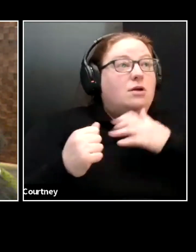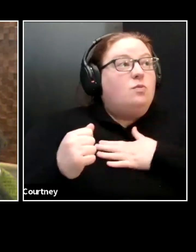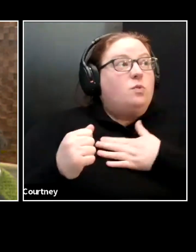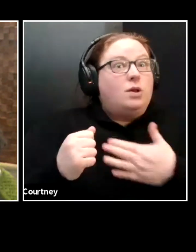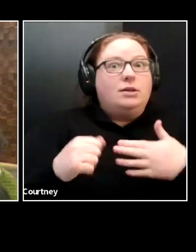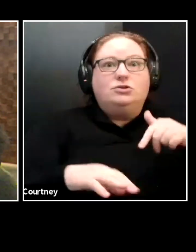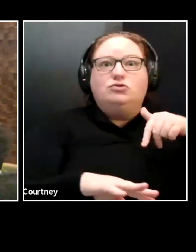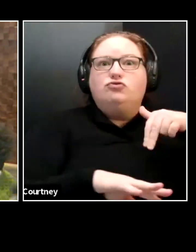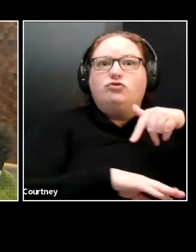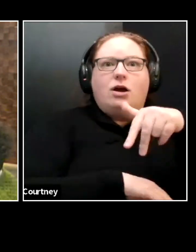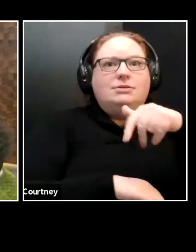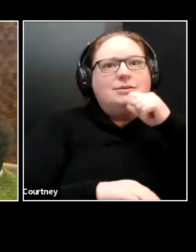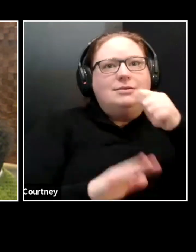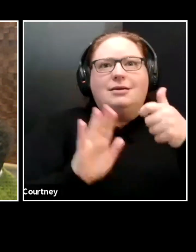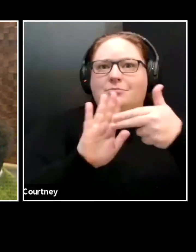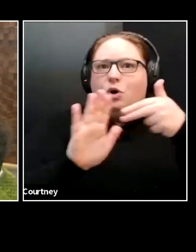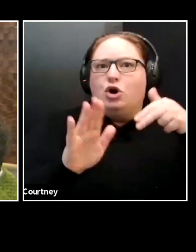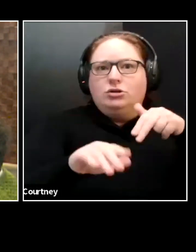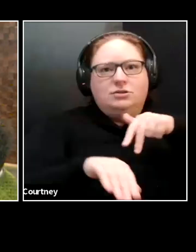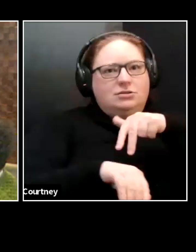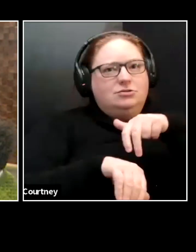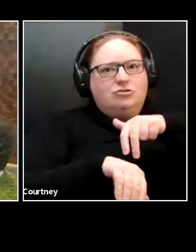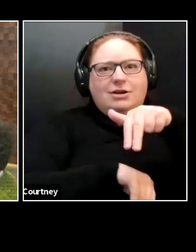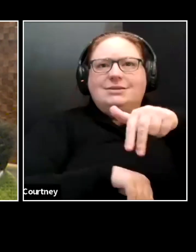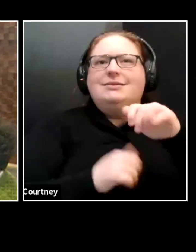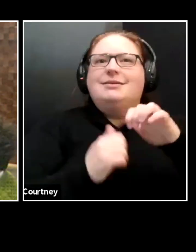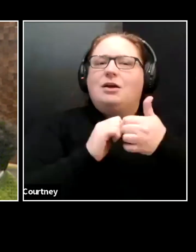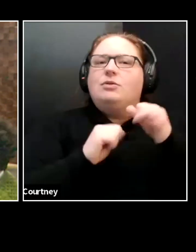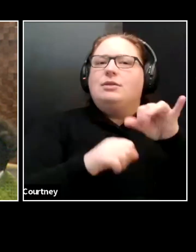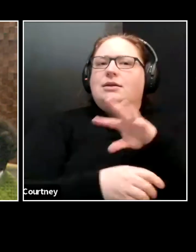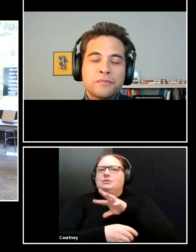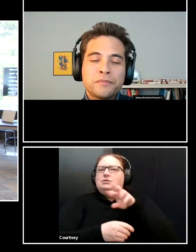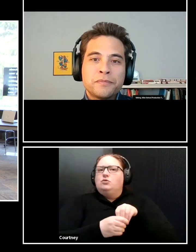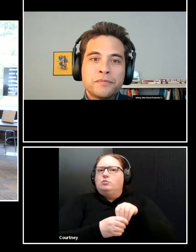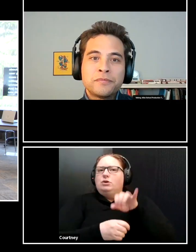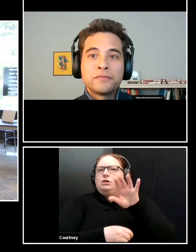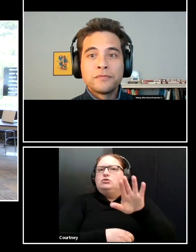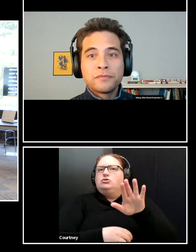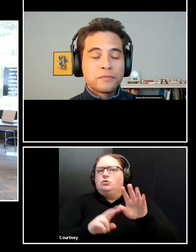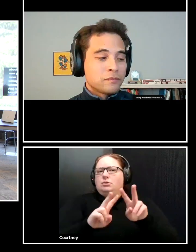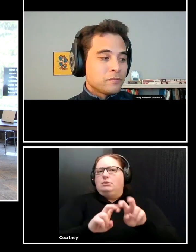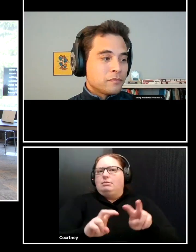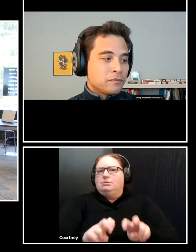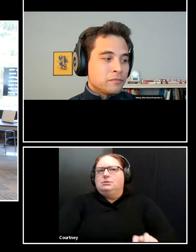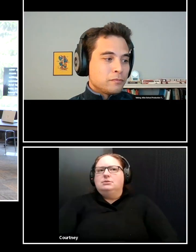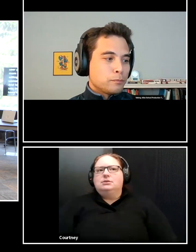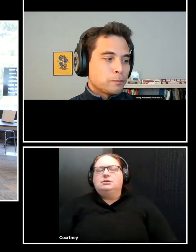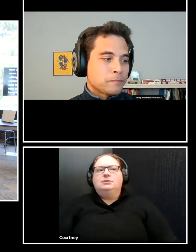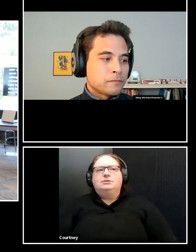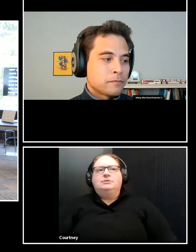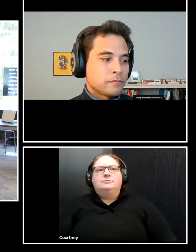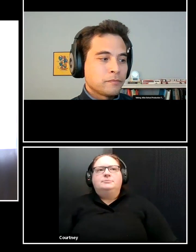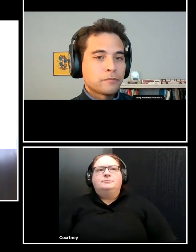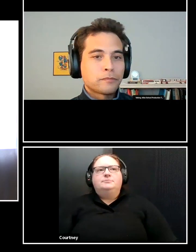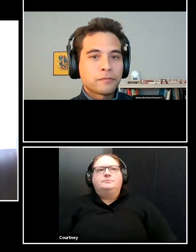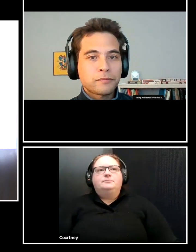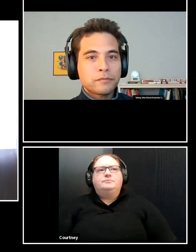how is that incorporated into the analysis that you've been working on? Uh, yeah. So, I think that